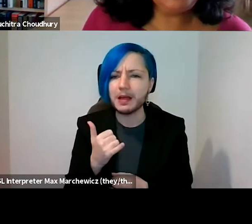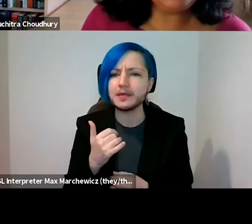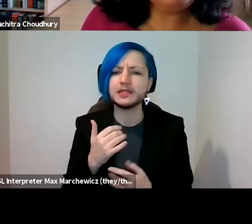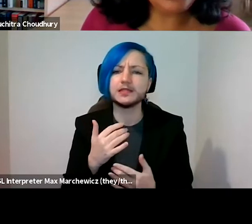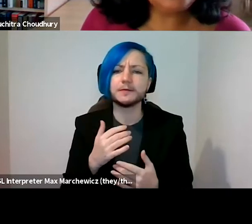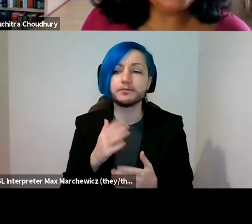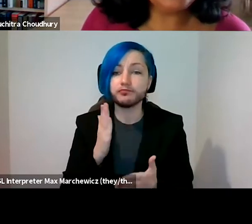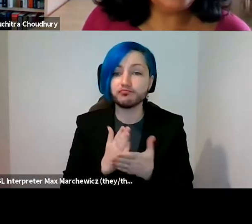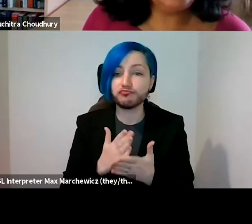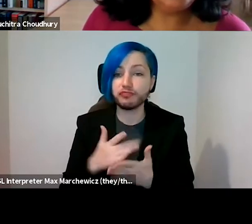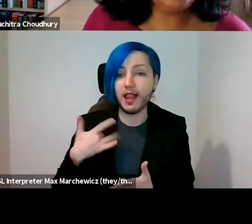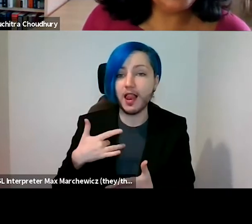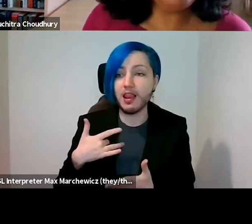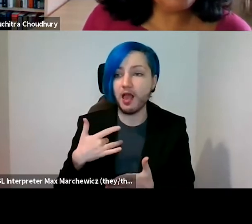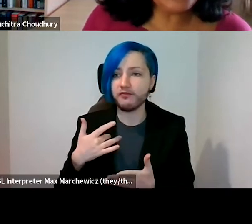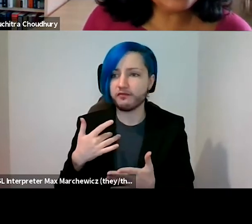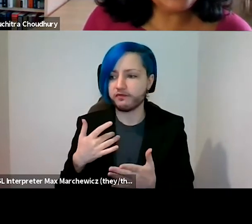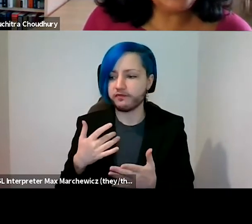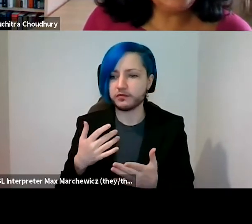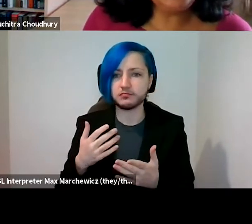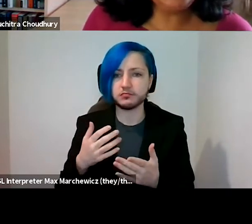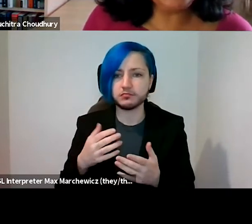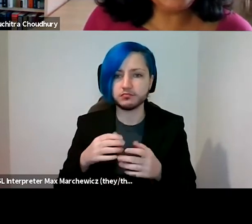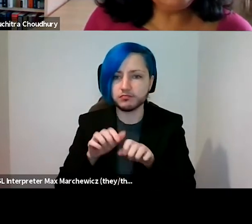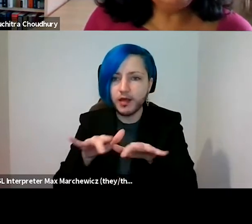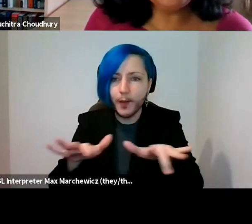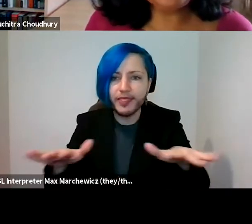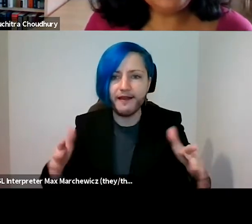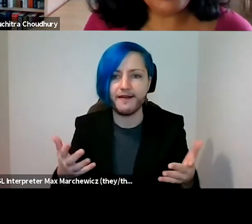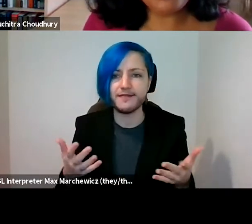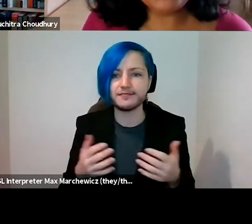real-life agency, and more widely, the economies of demand